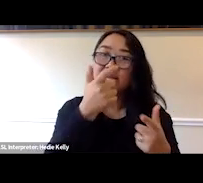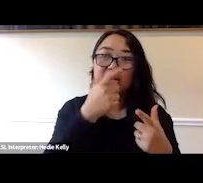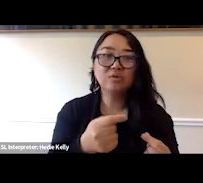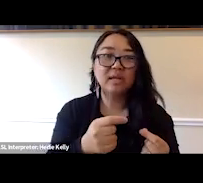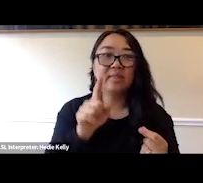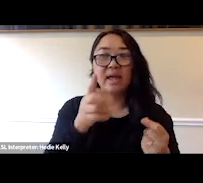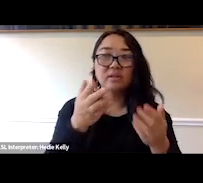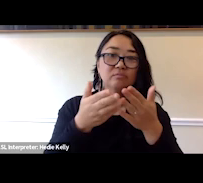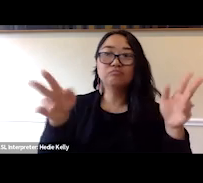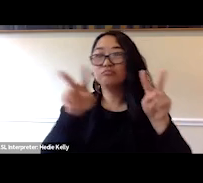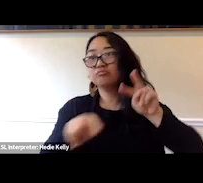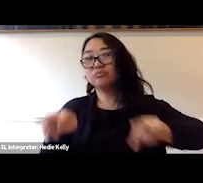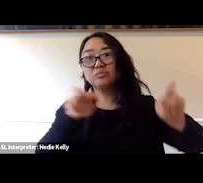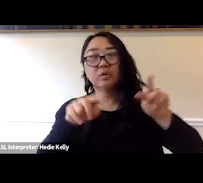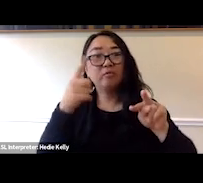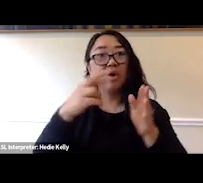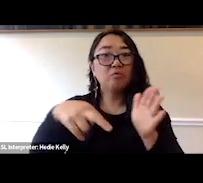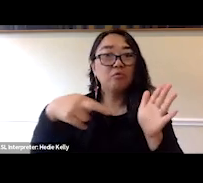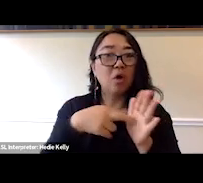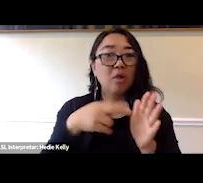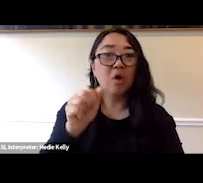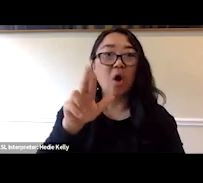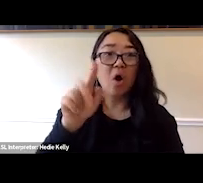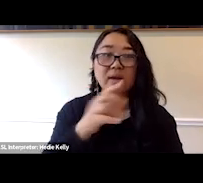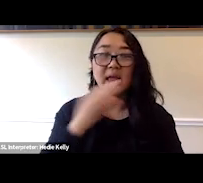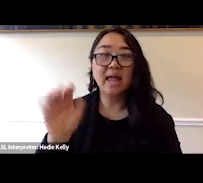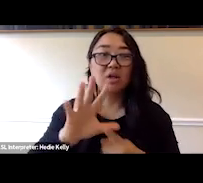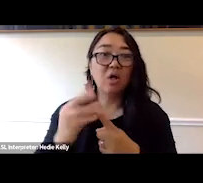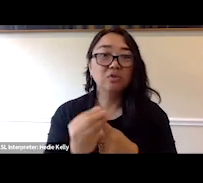for the role of the arts and culture and planning practice.